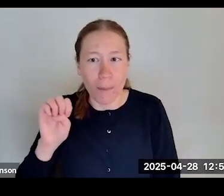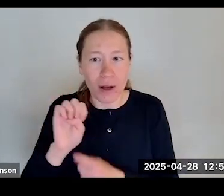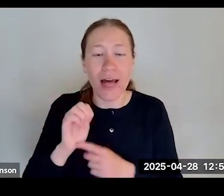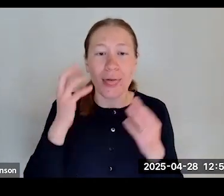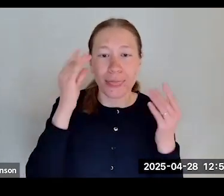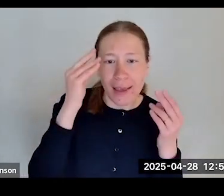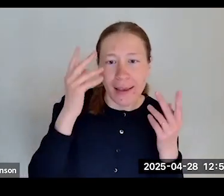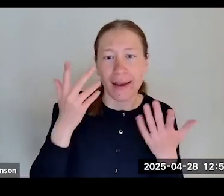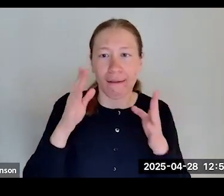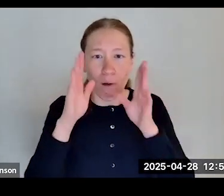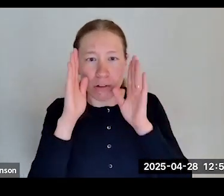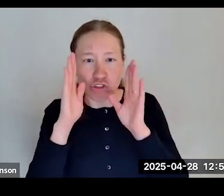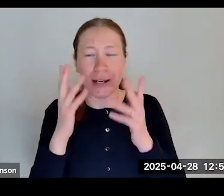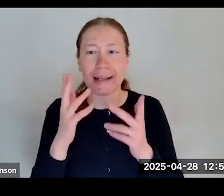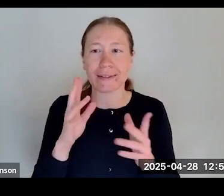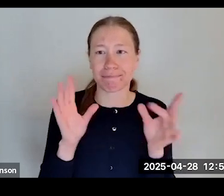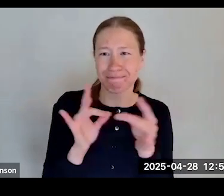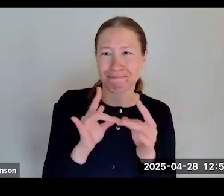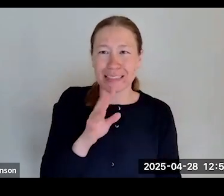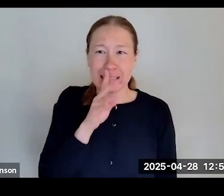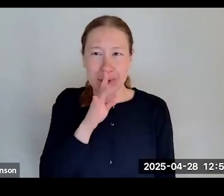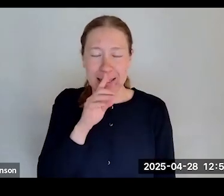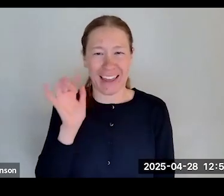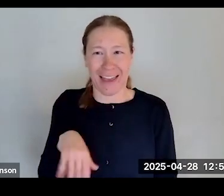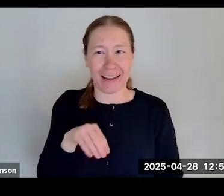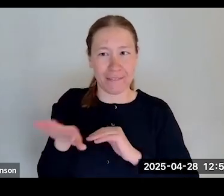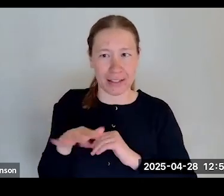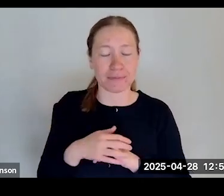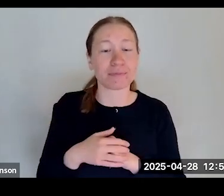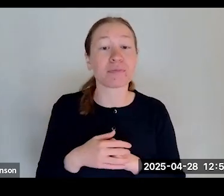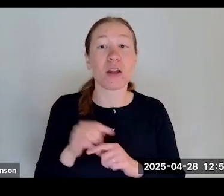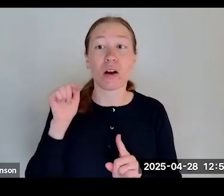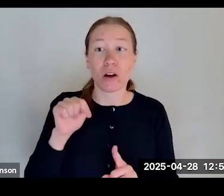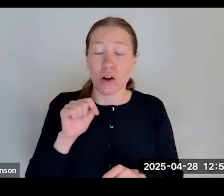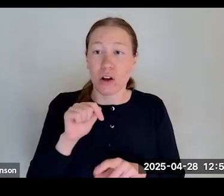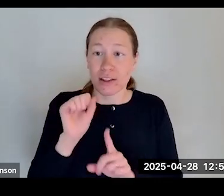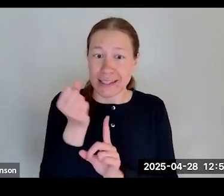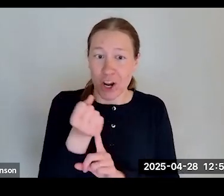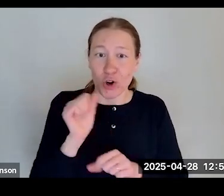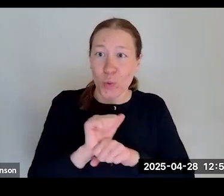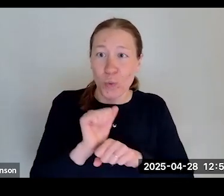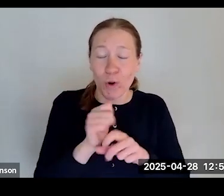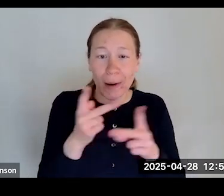are really impacted. For this scenario, the workplace barriers that the employees experiencing are the ability